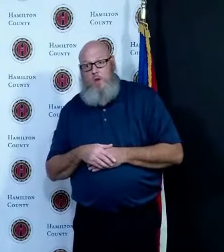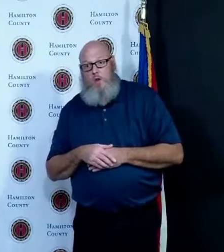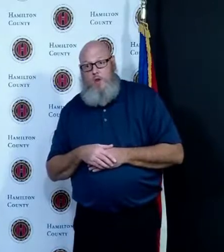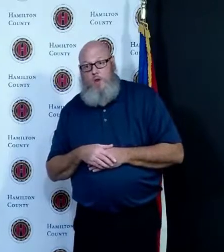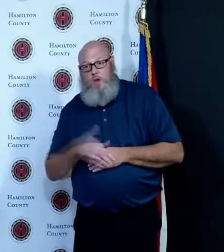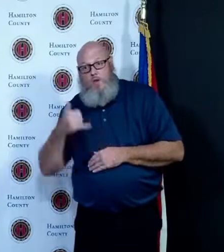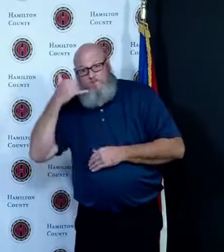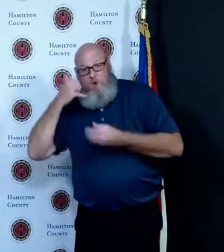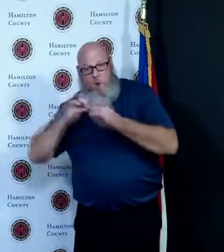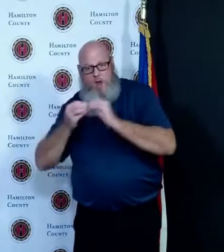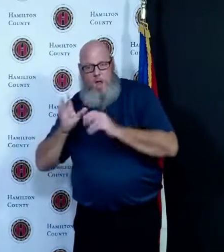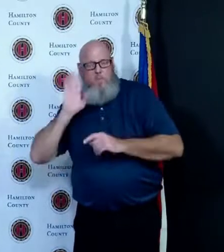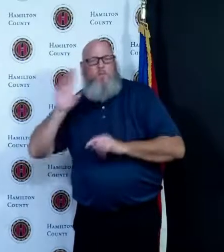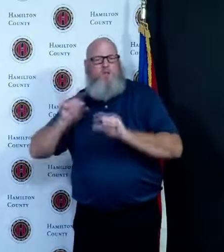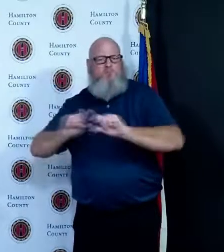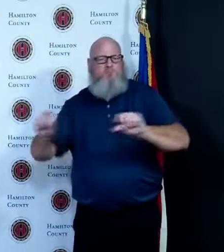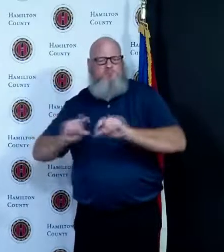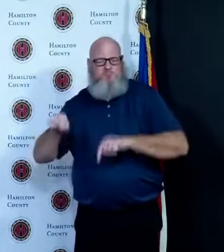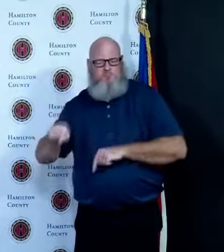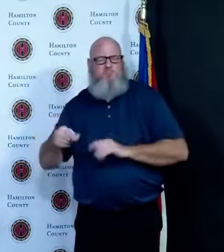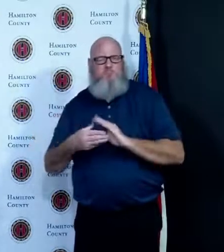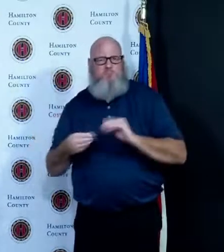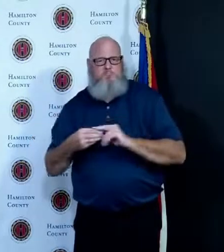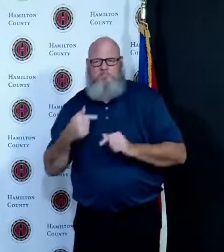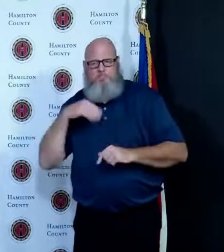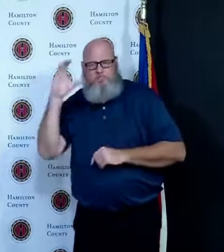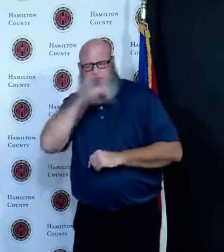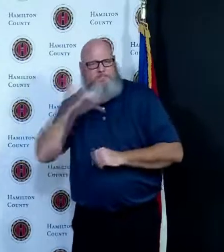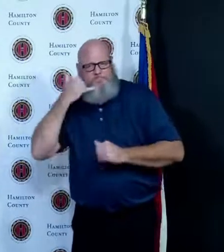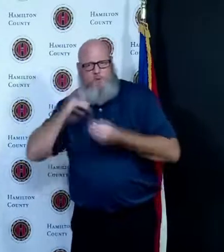give you a better opportunity or a lesser opportunity to have access to the vaccine